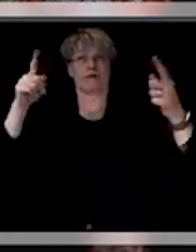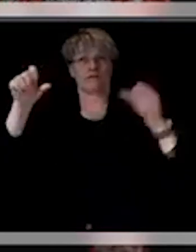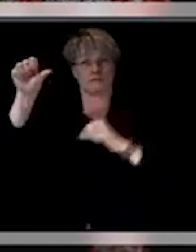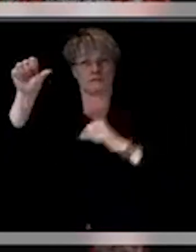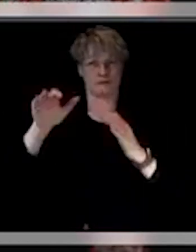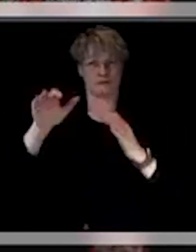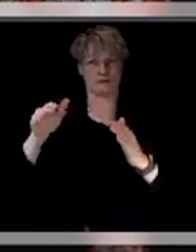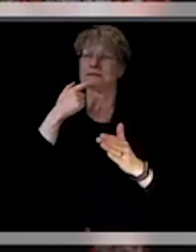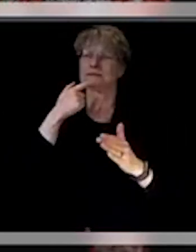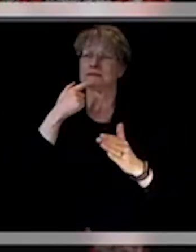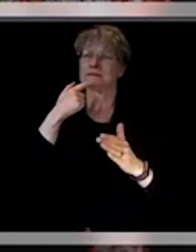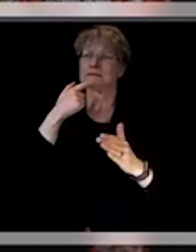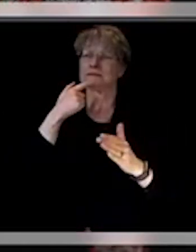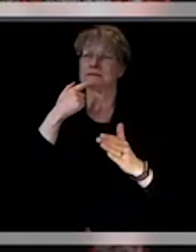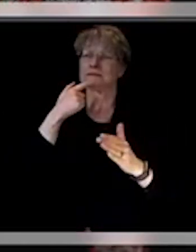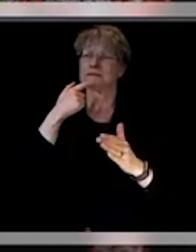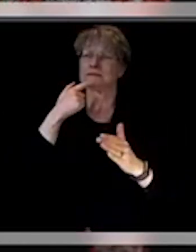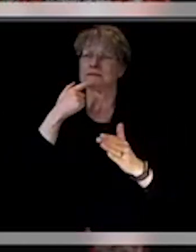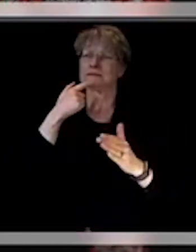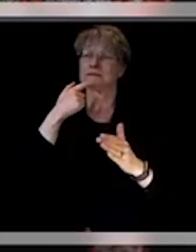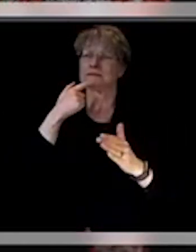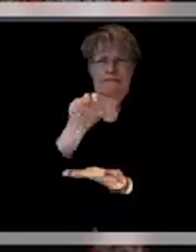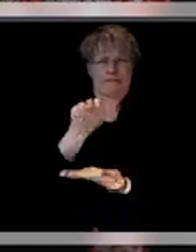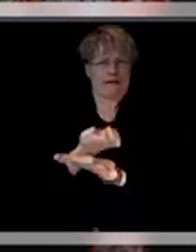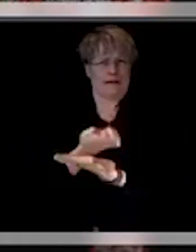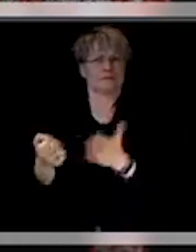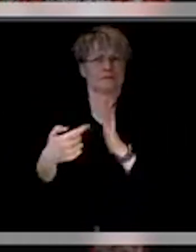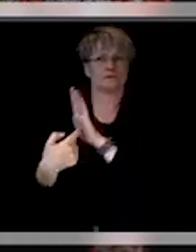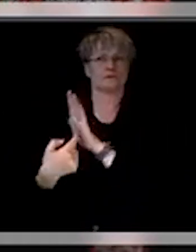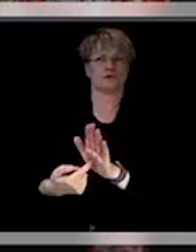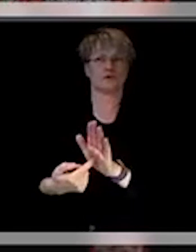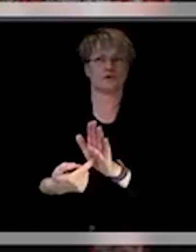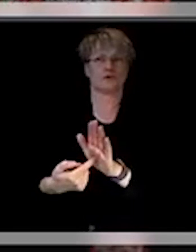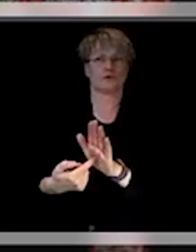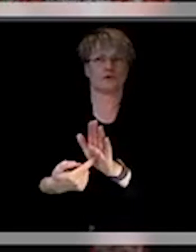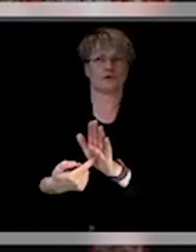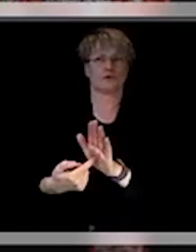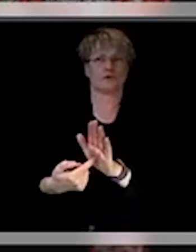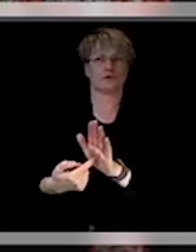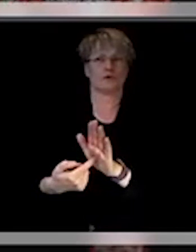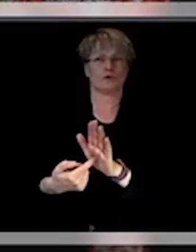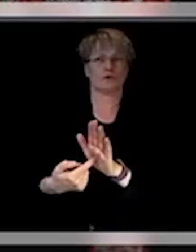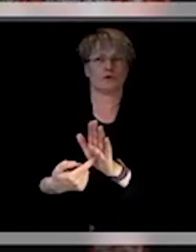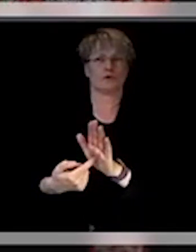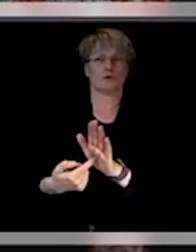and certain types of situations and certain types of activities, for example, where other